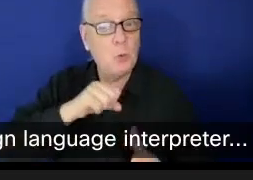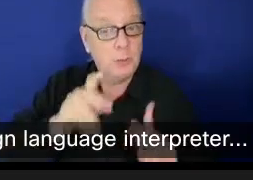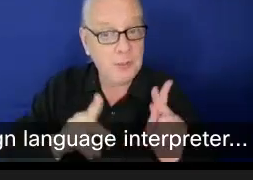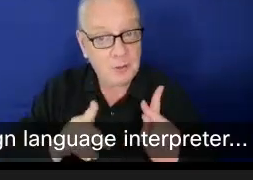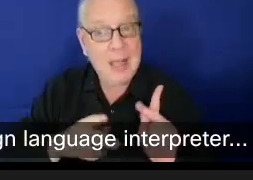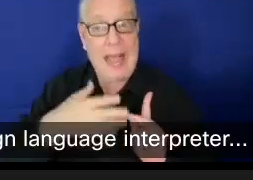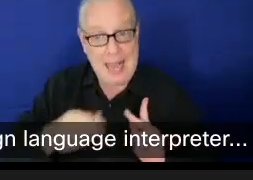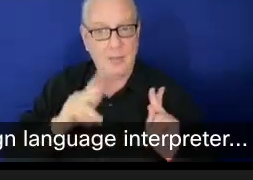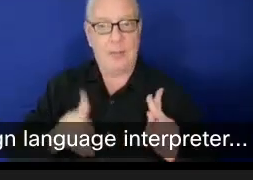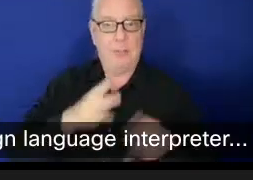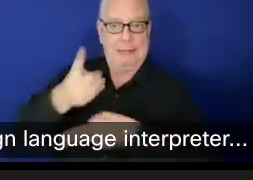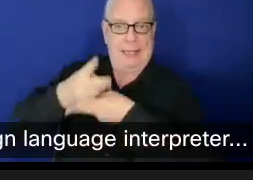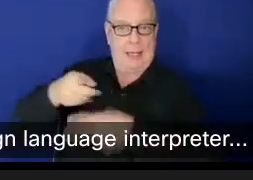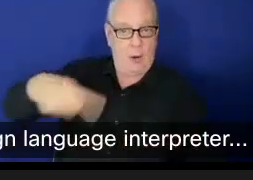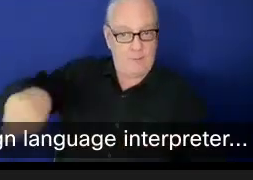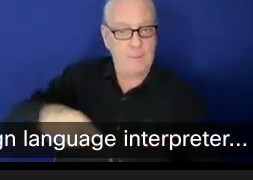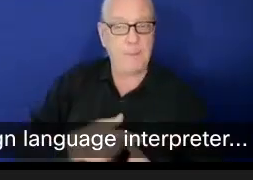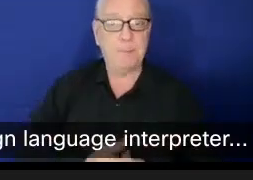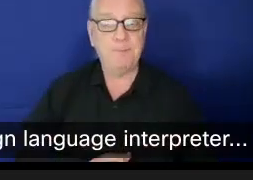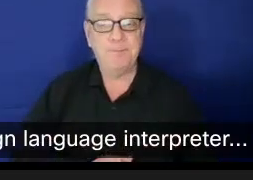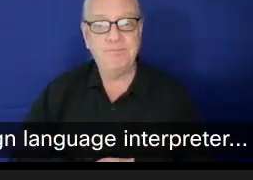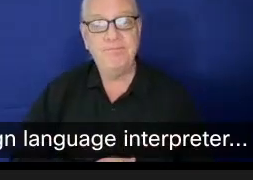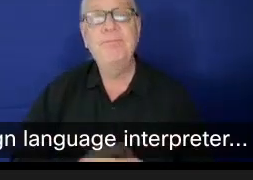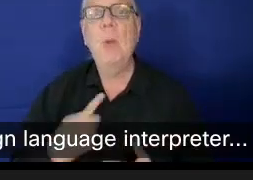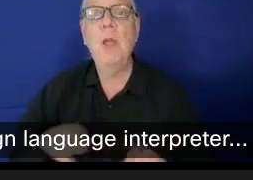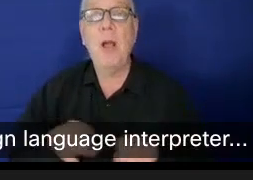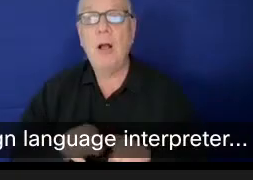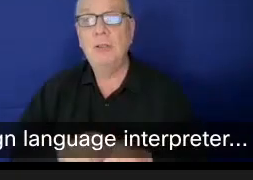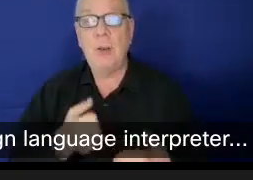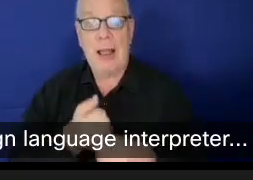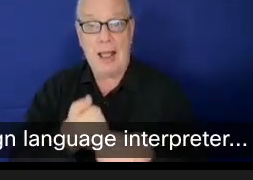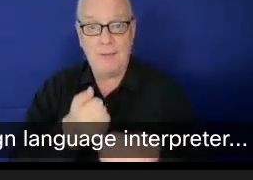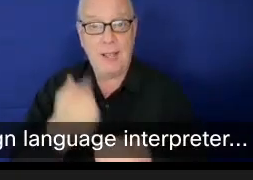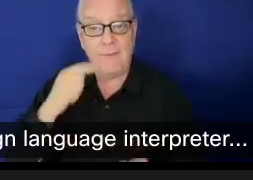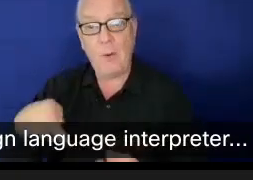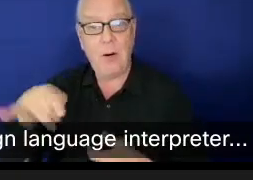caregivers. We also advocate for public policy changes that